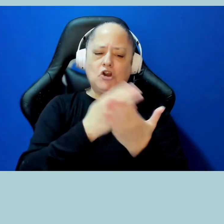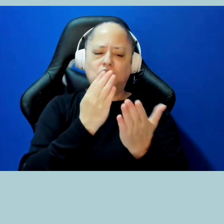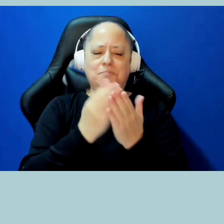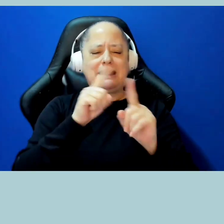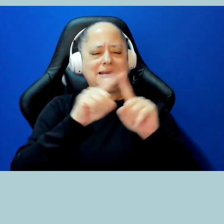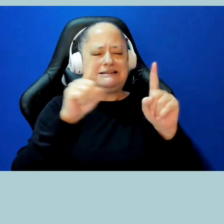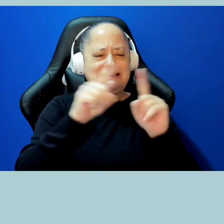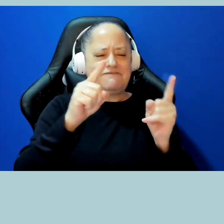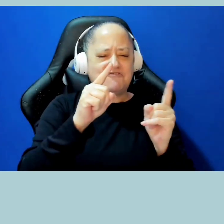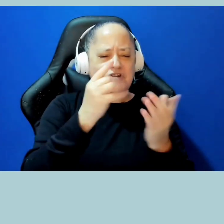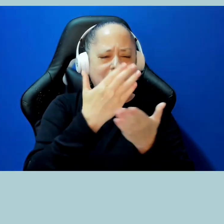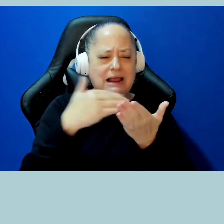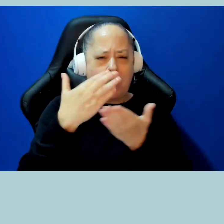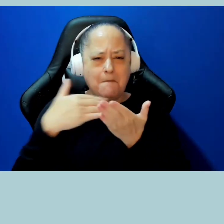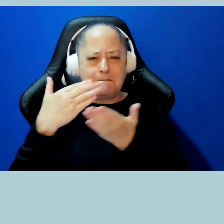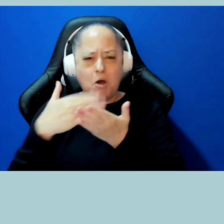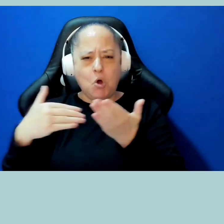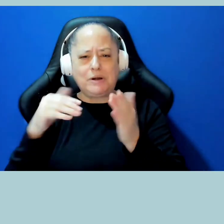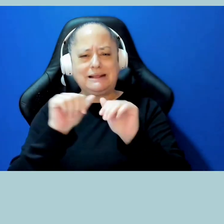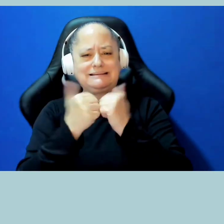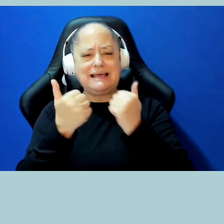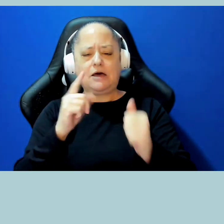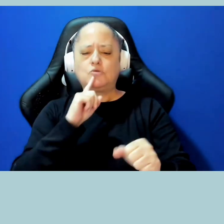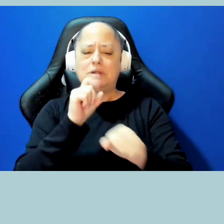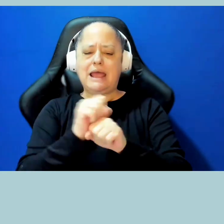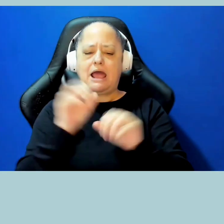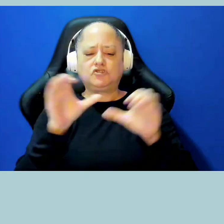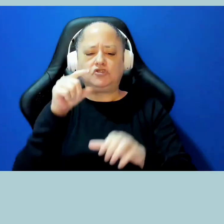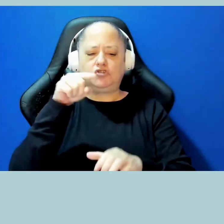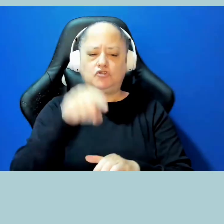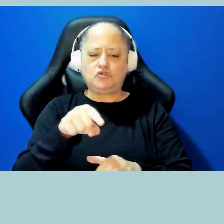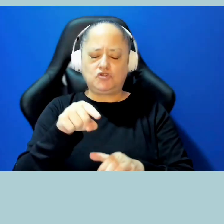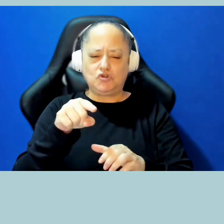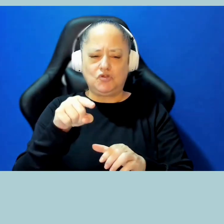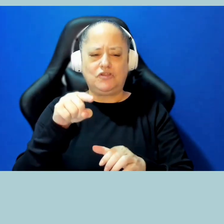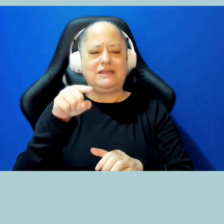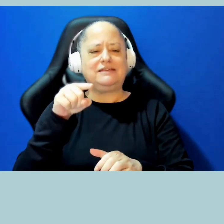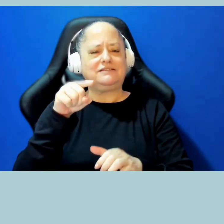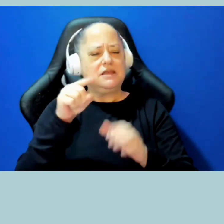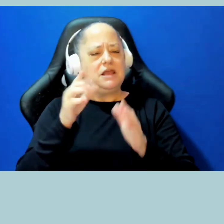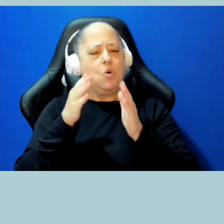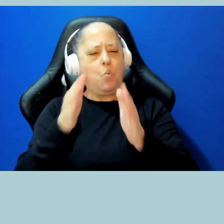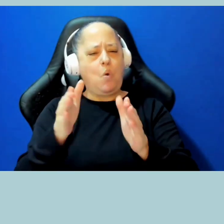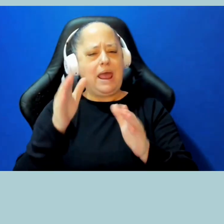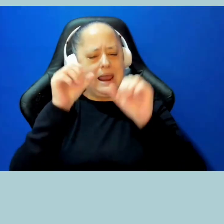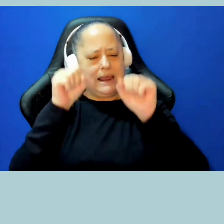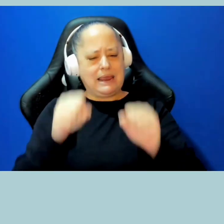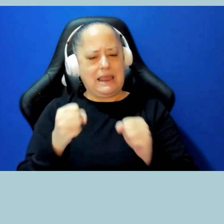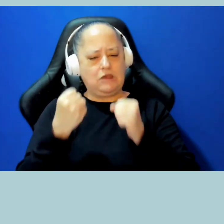How do we actually do this in a coherent way where we can really kind of drive the culture change, but